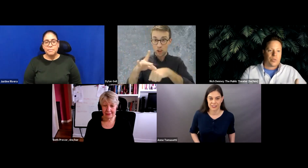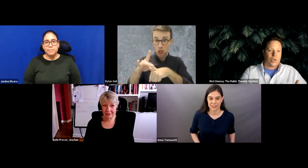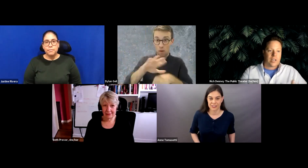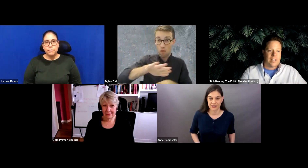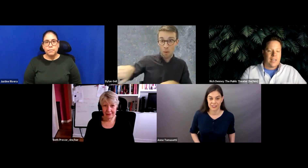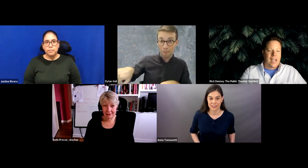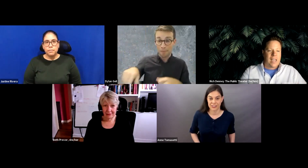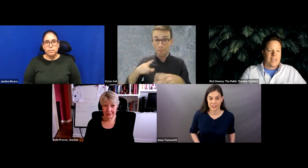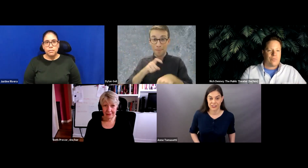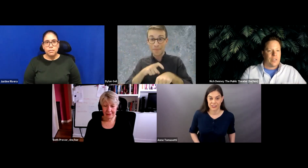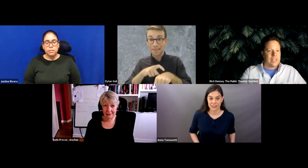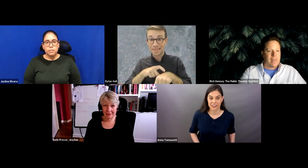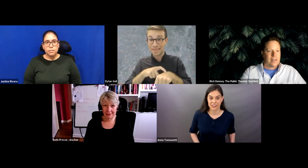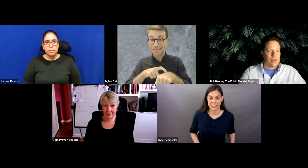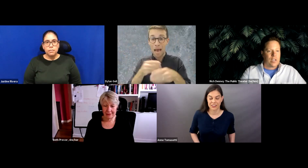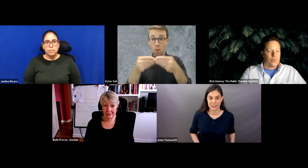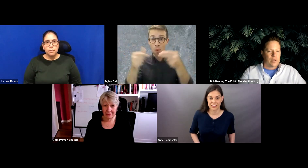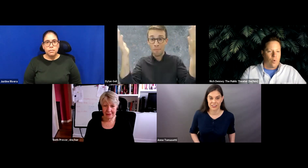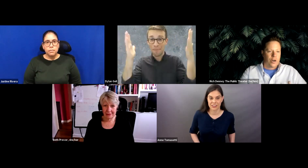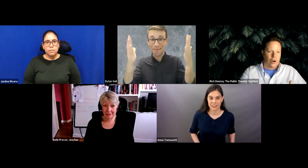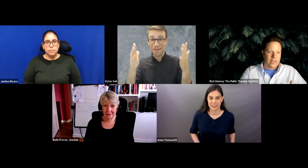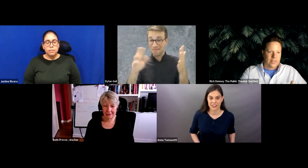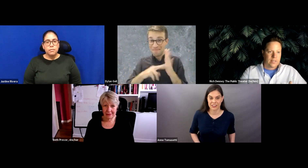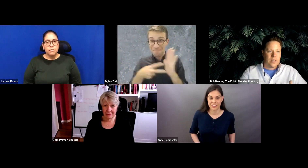this work, and it really meant that we could bring more artists